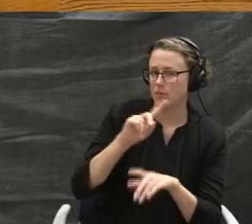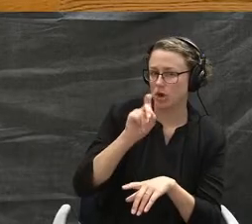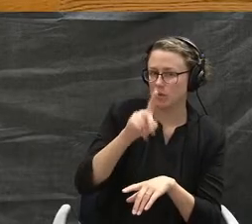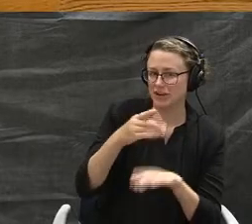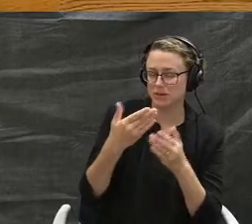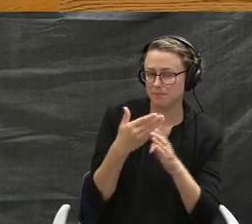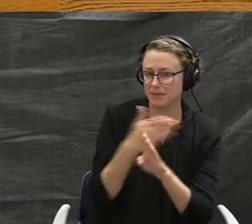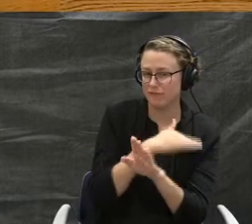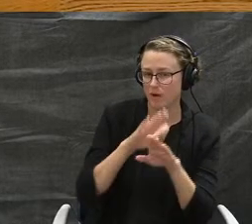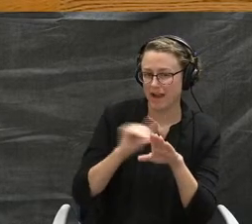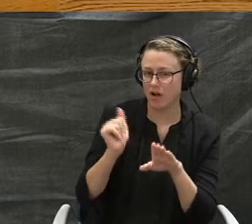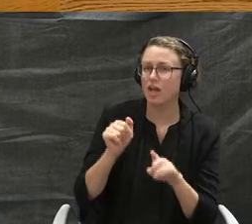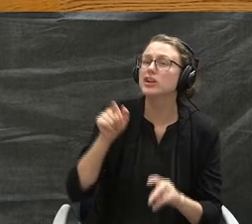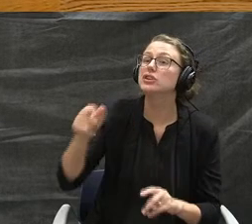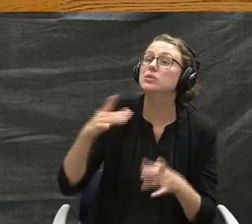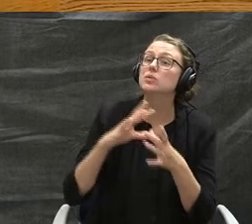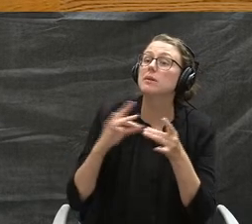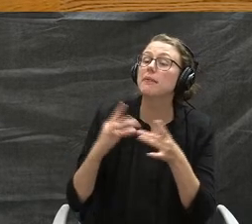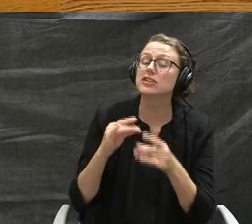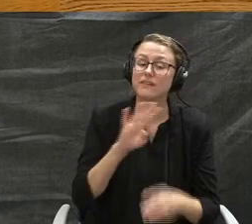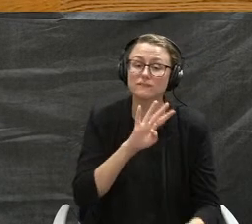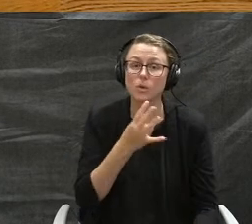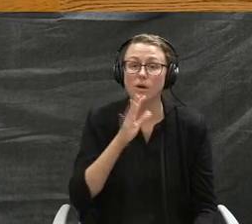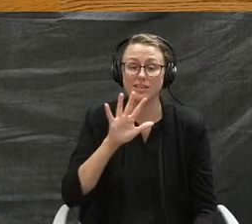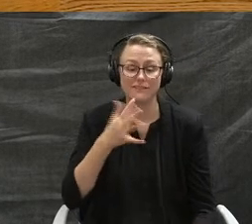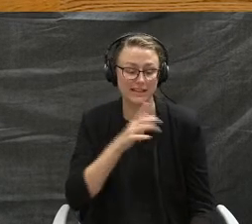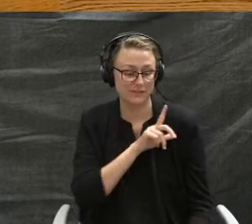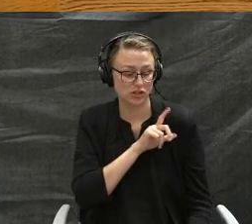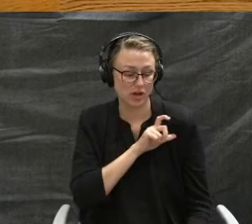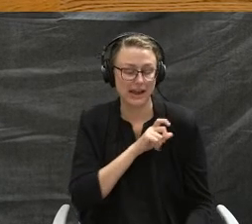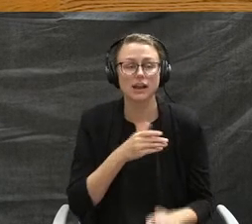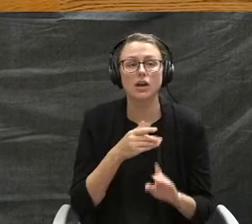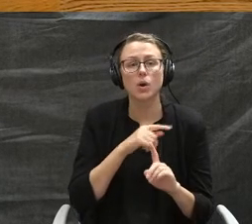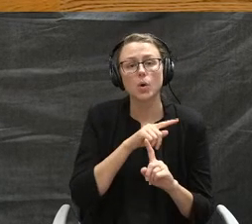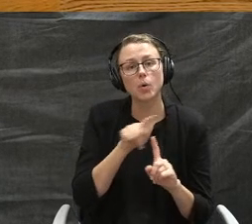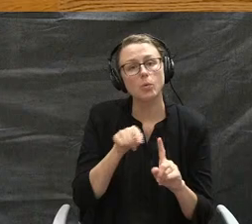'cause you mentioned 4th and 5th grade. So my question is when